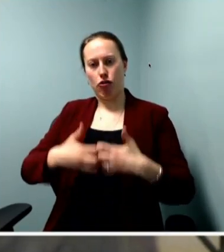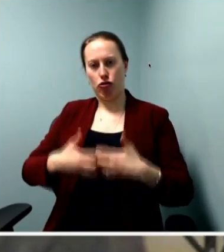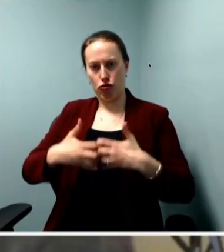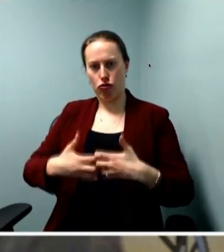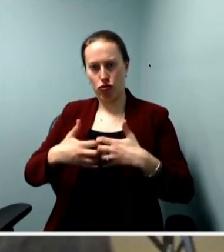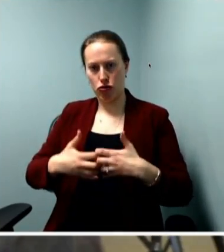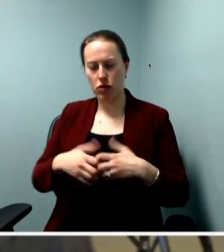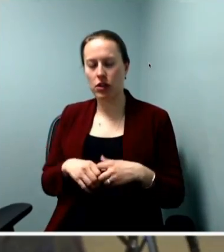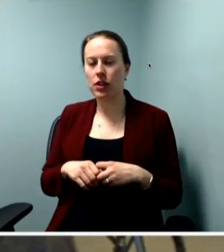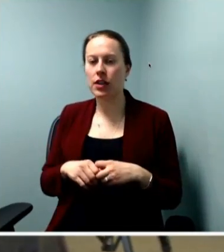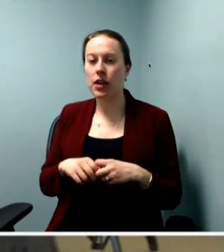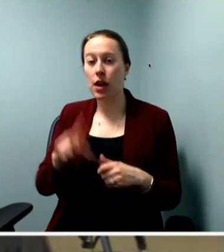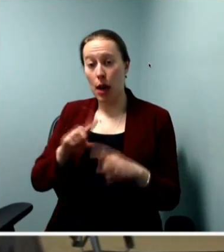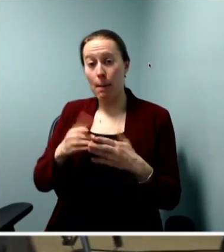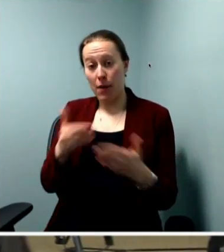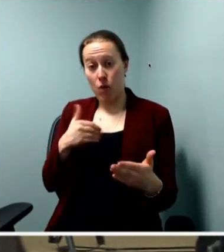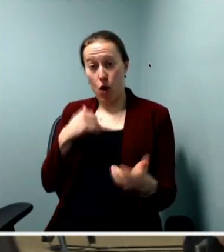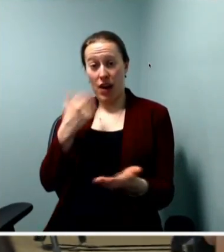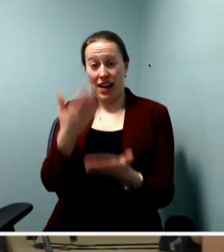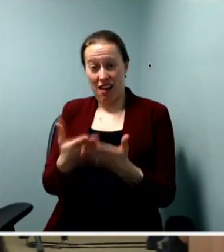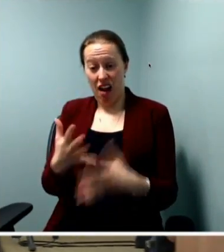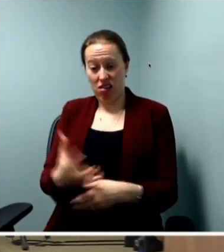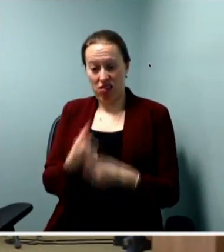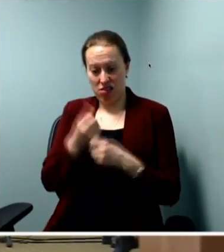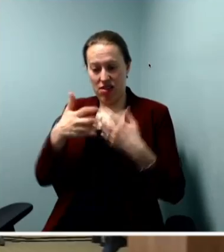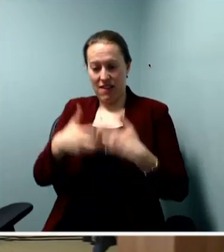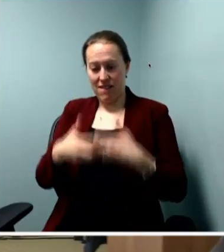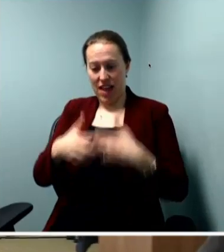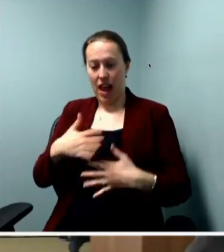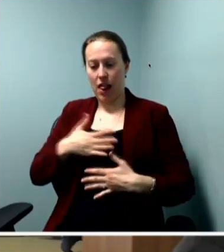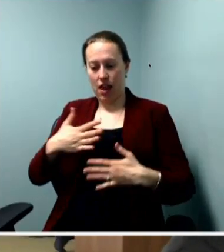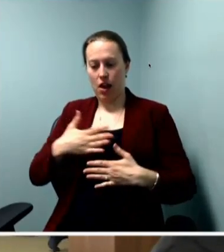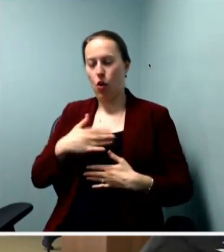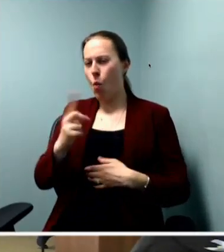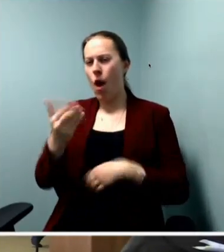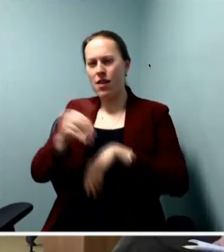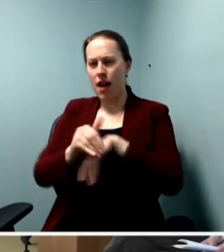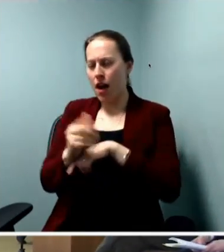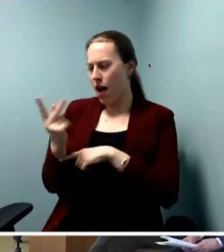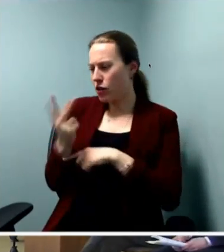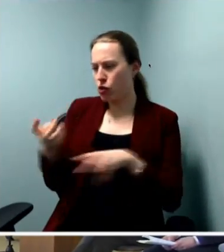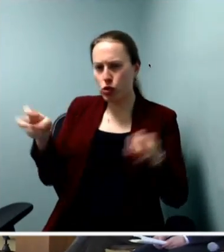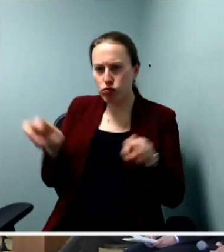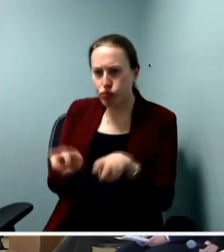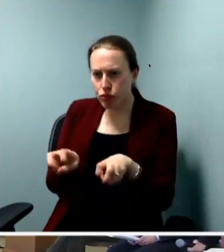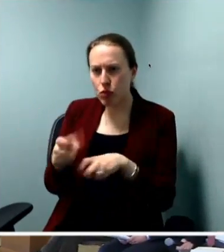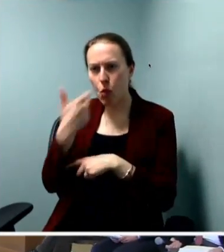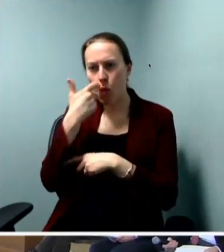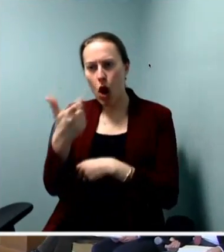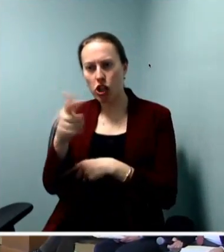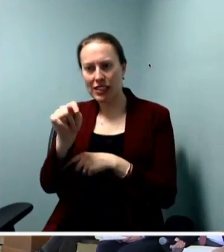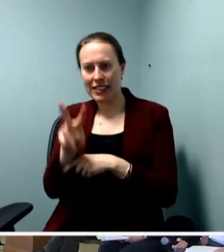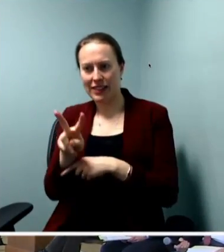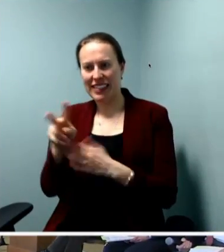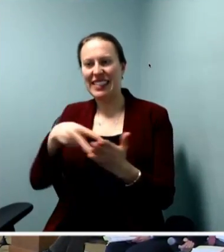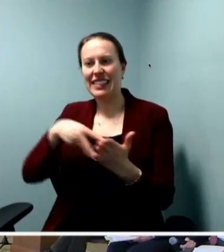we were watching TV one night, we were watching a dance performance and he felt depressed because he couldn't dance.